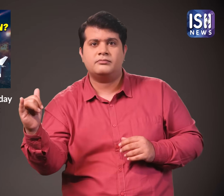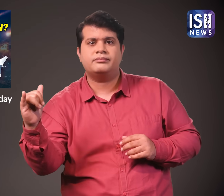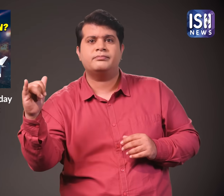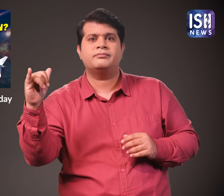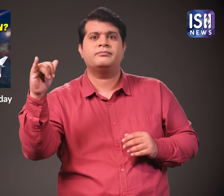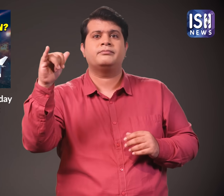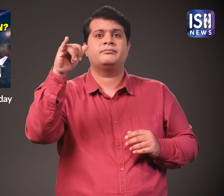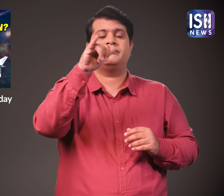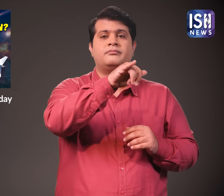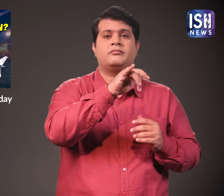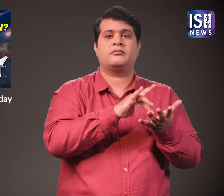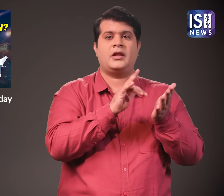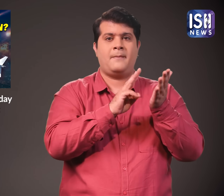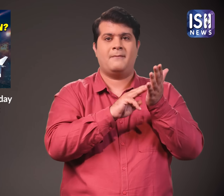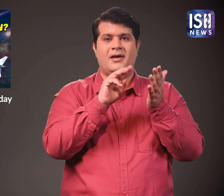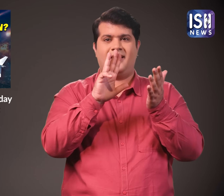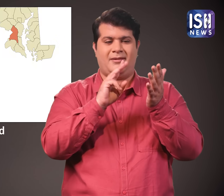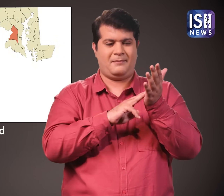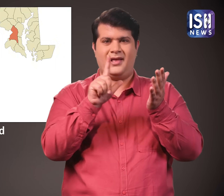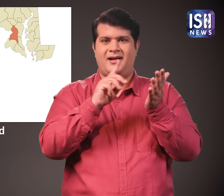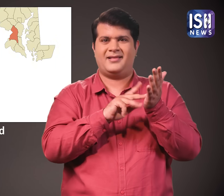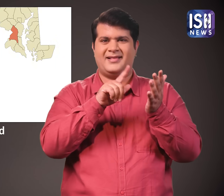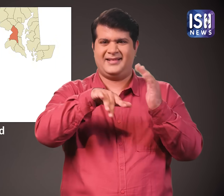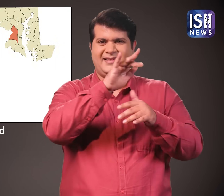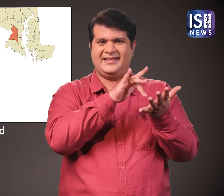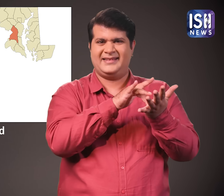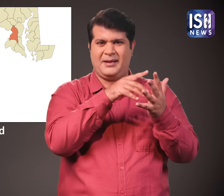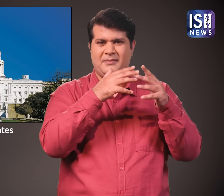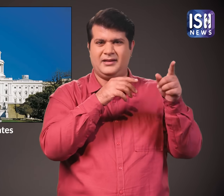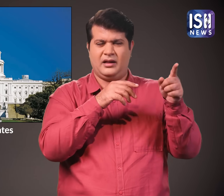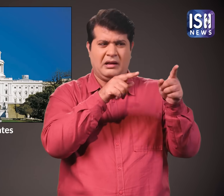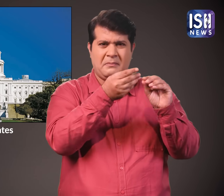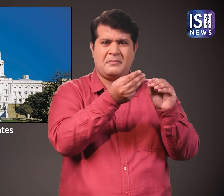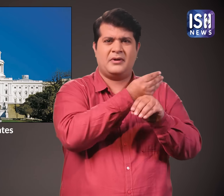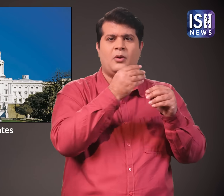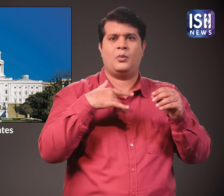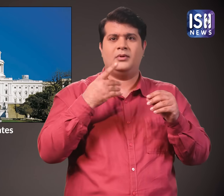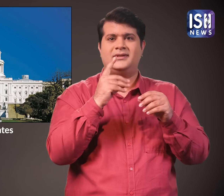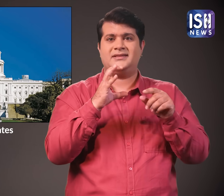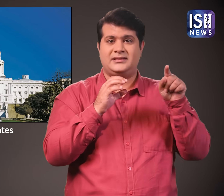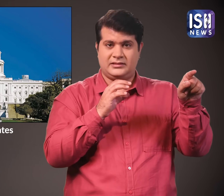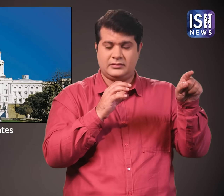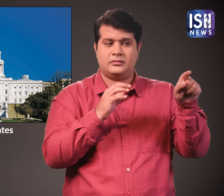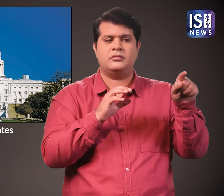and flew to Maryland, U.S. which is very close to Washington, D.C.